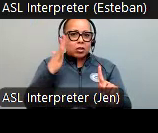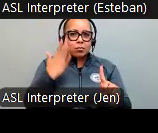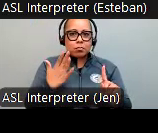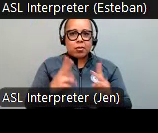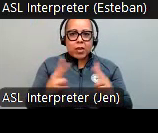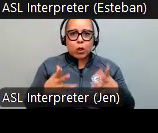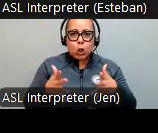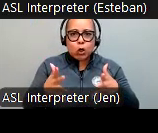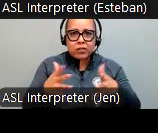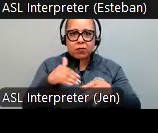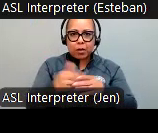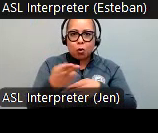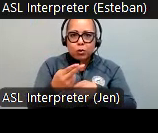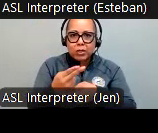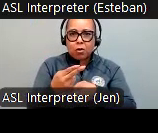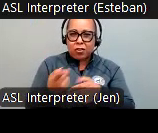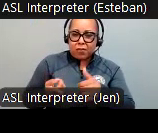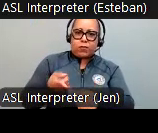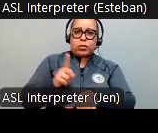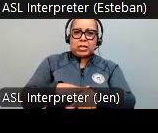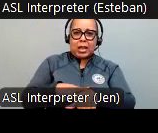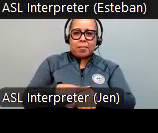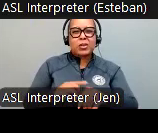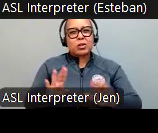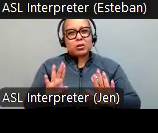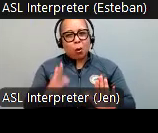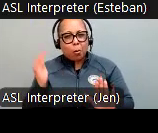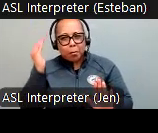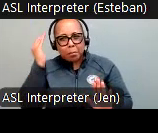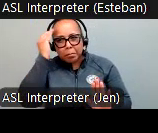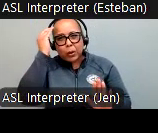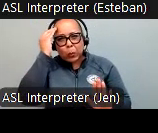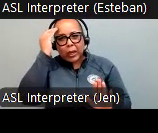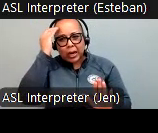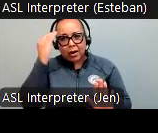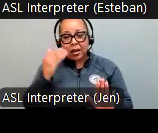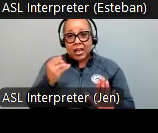in a hotel their very first time. So just be aware, especially if they ask questions,